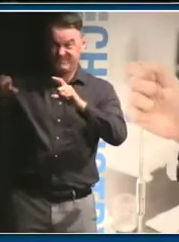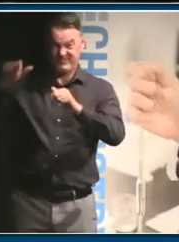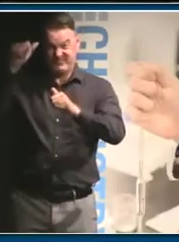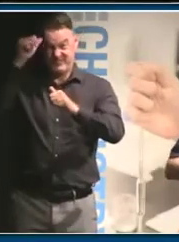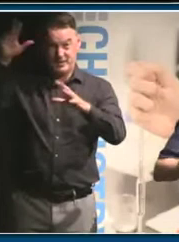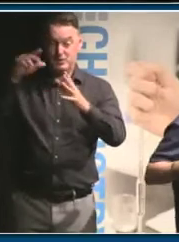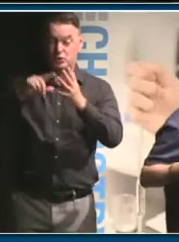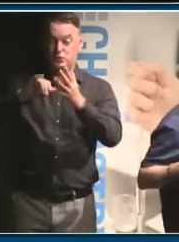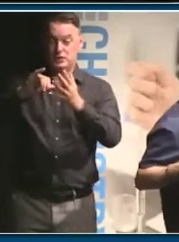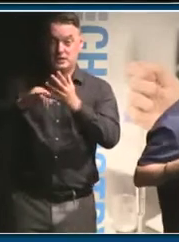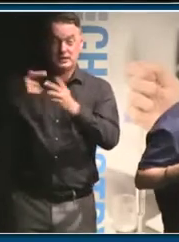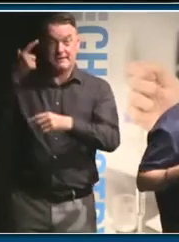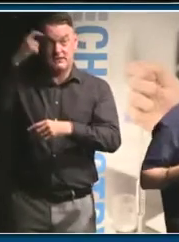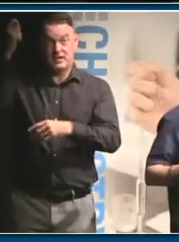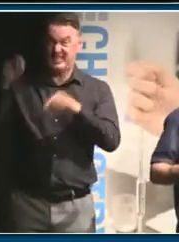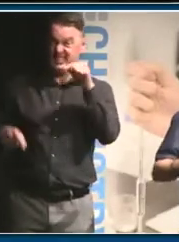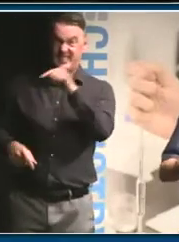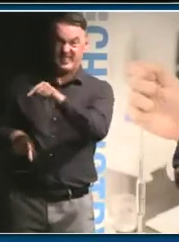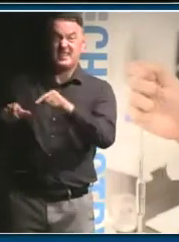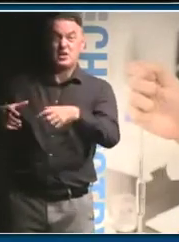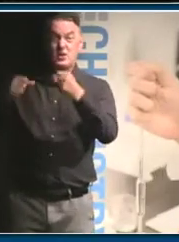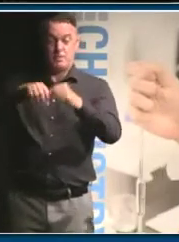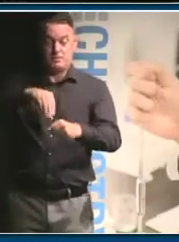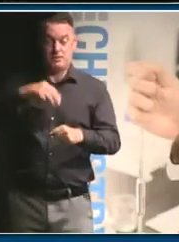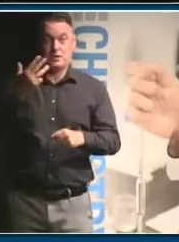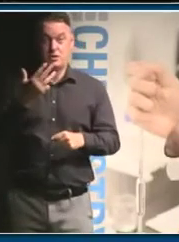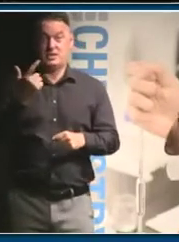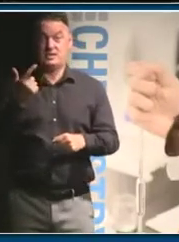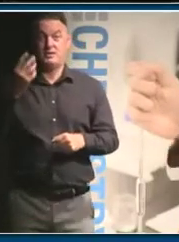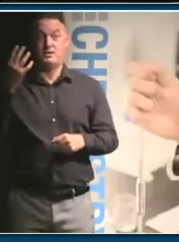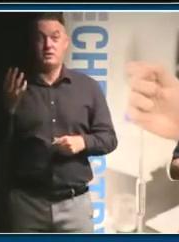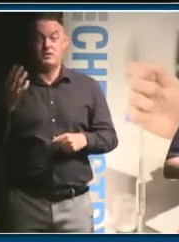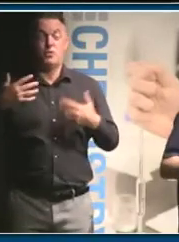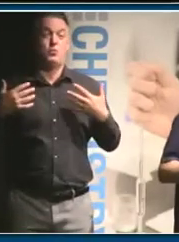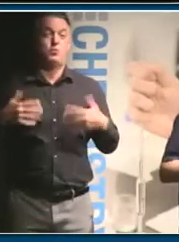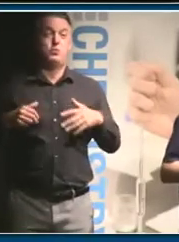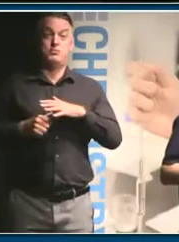inventors. He got the Perkin medal in 1974 which I thought was so impressive until they gave it to